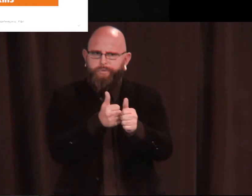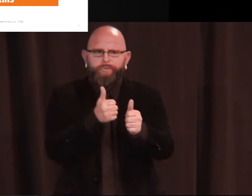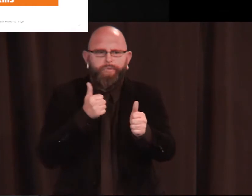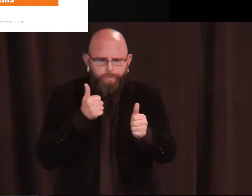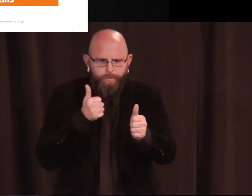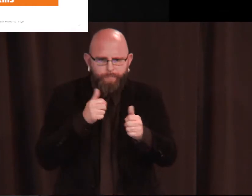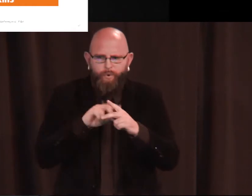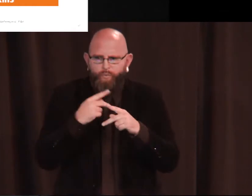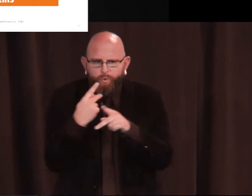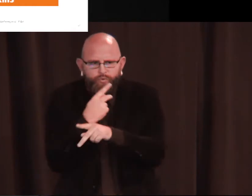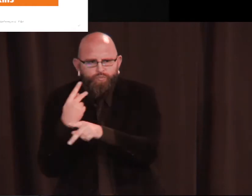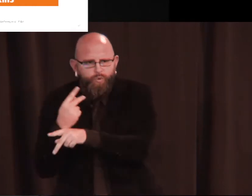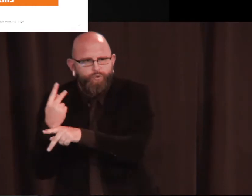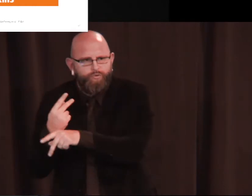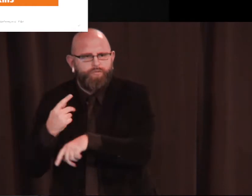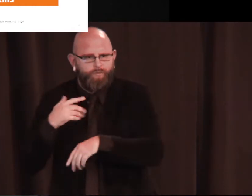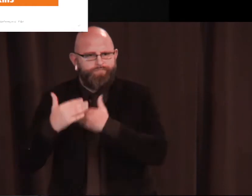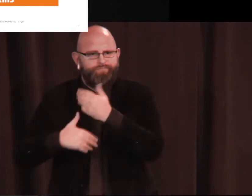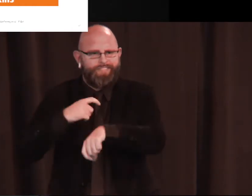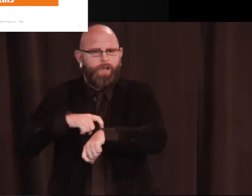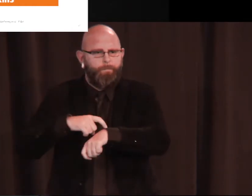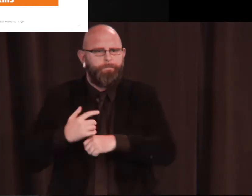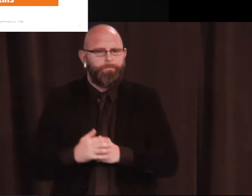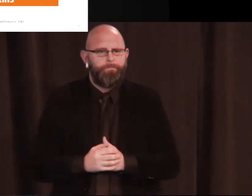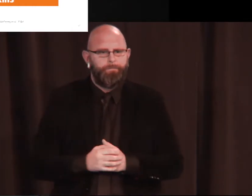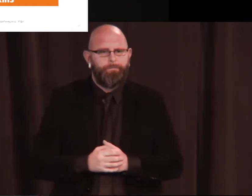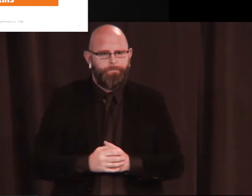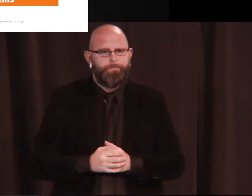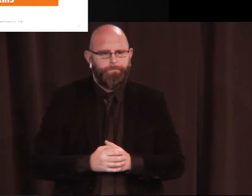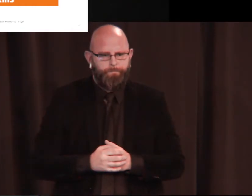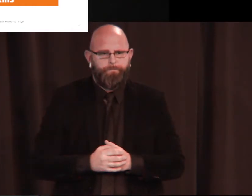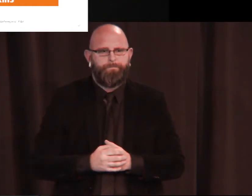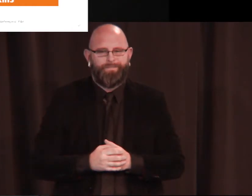expect over time and getting further away from typical language development.